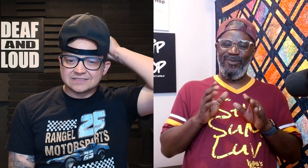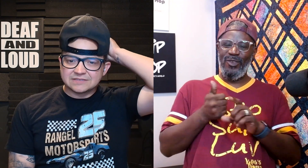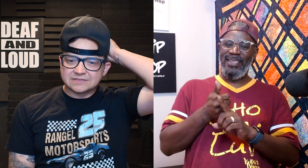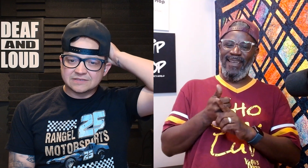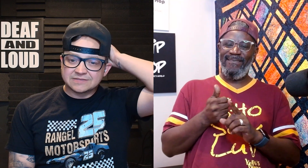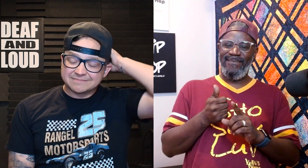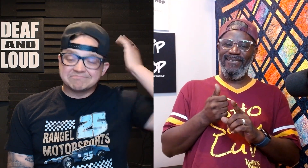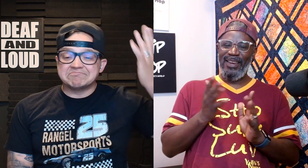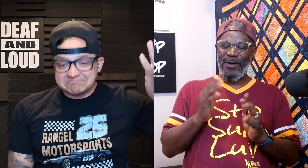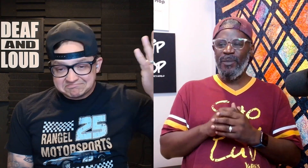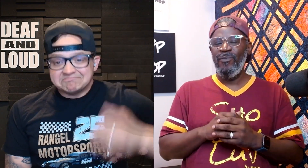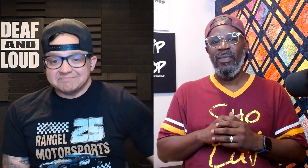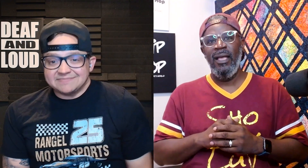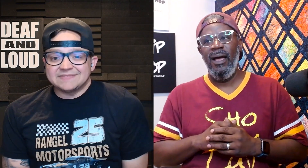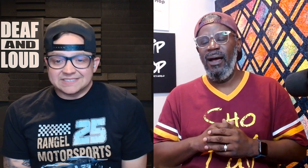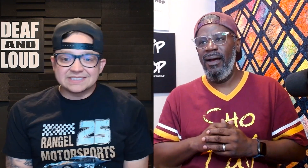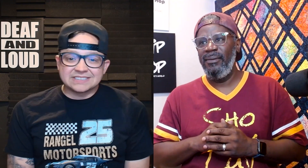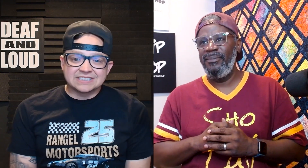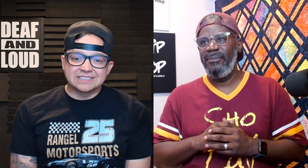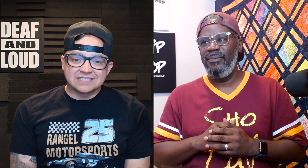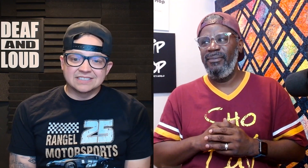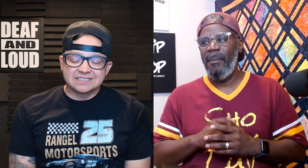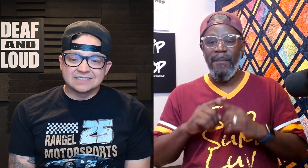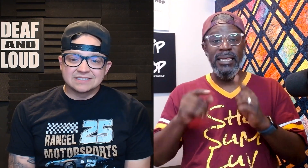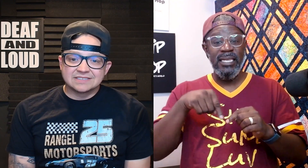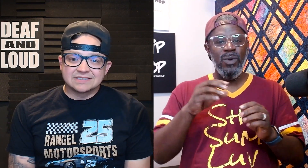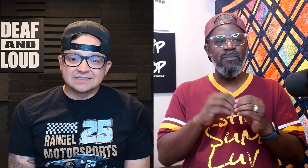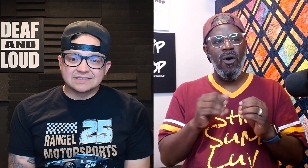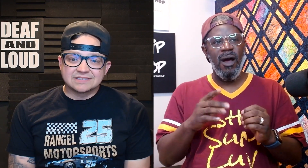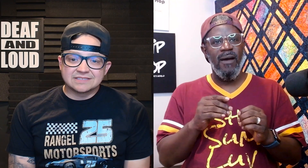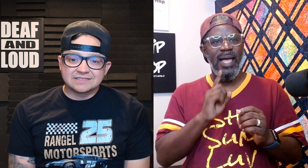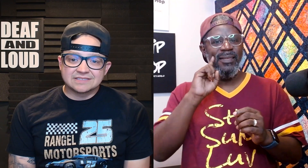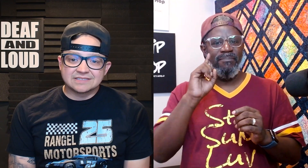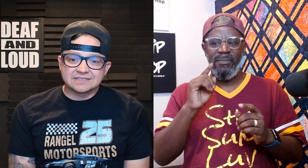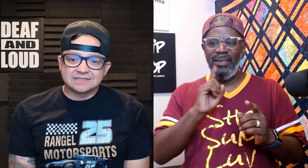to yourself, but this one's more of as